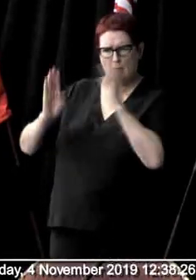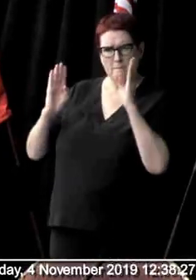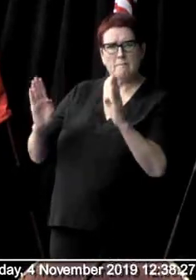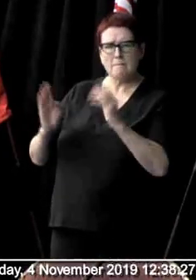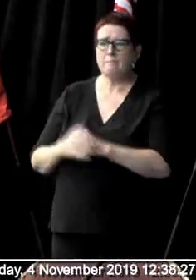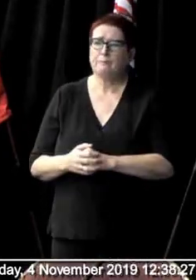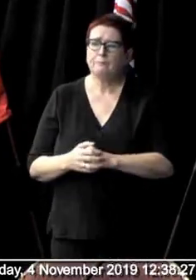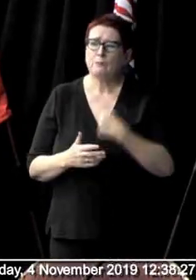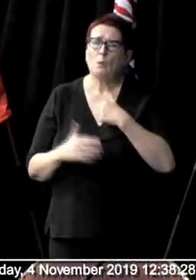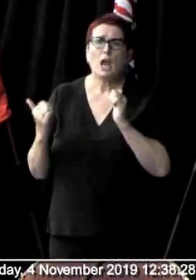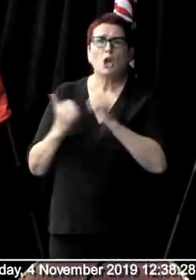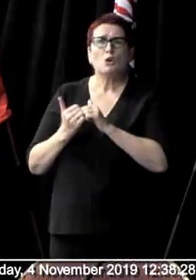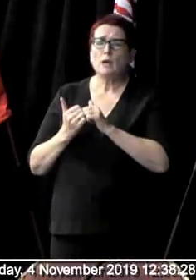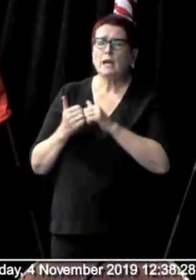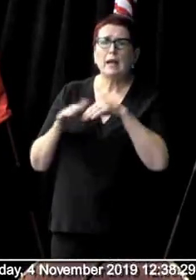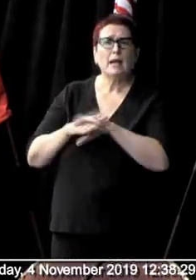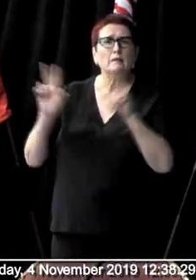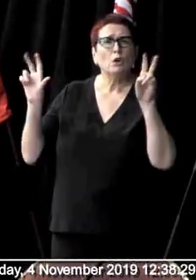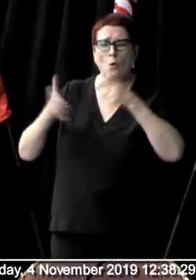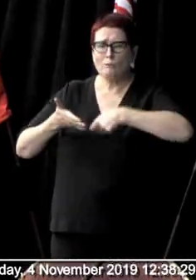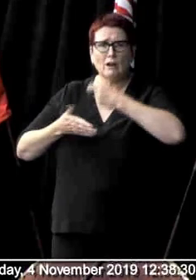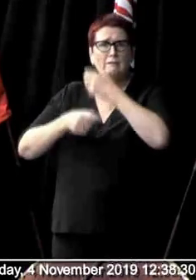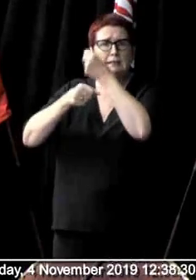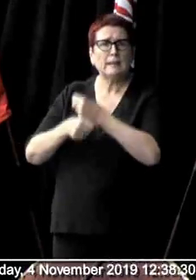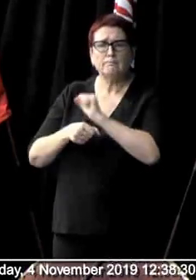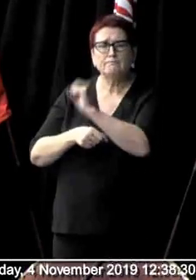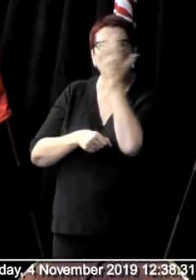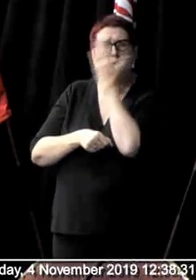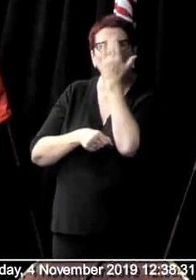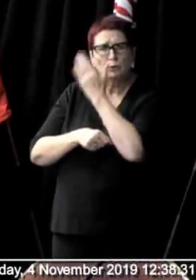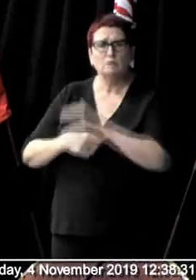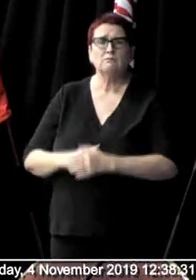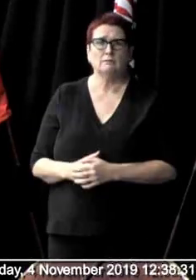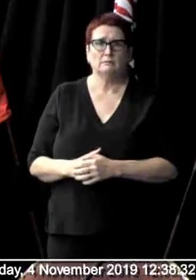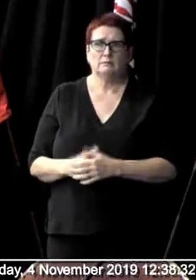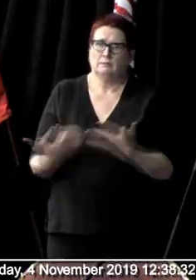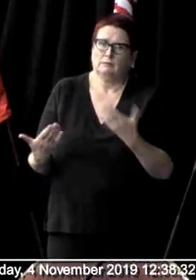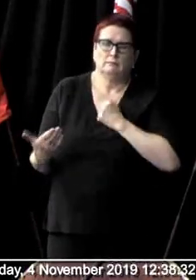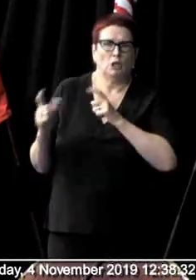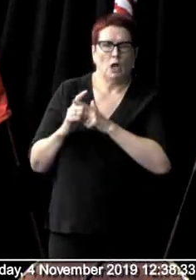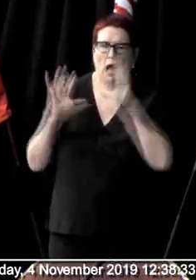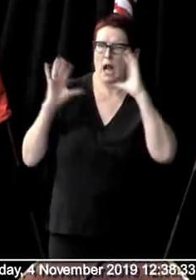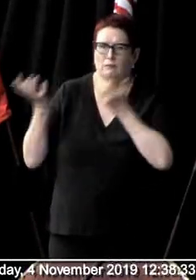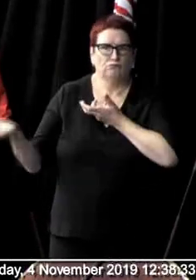the breakfast club at school which filled – identified [REDACTED]’s love of doing hospitality.